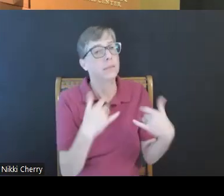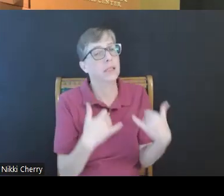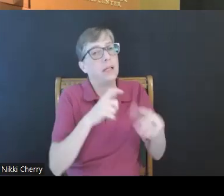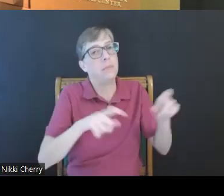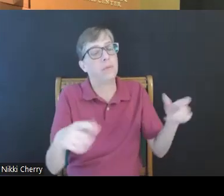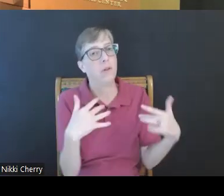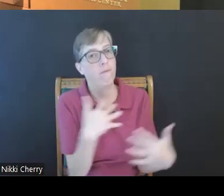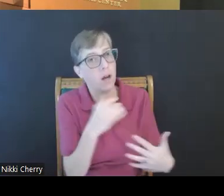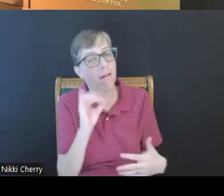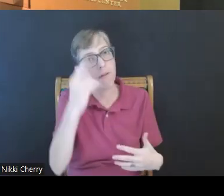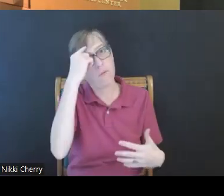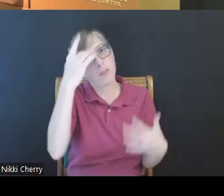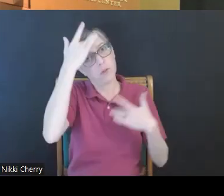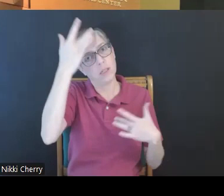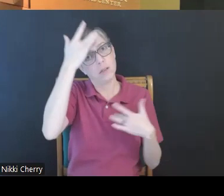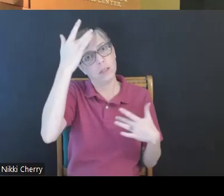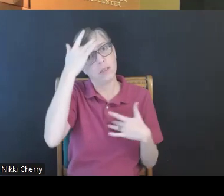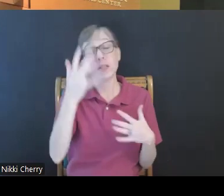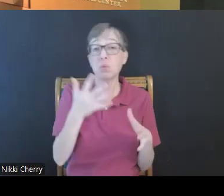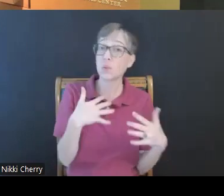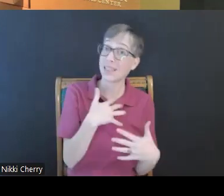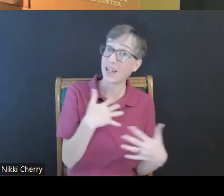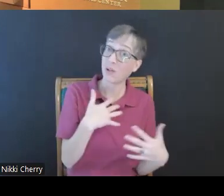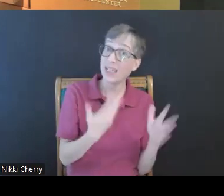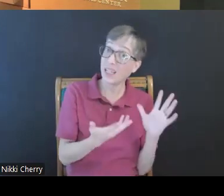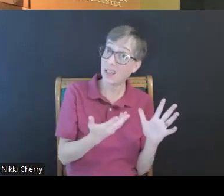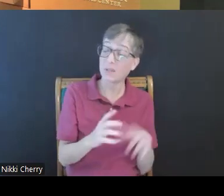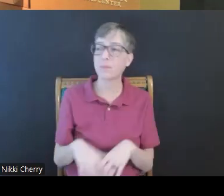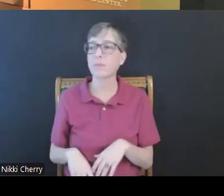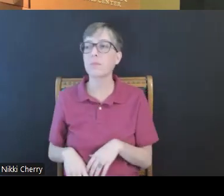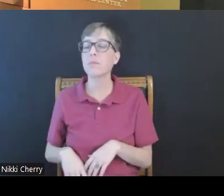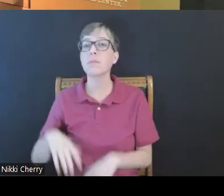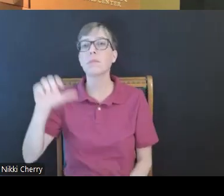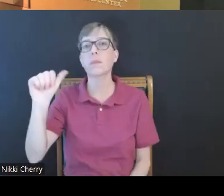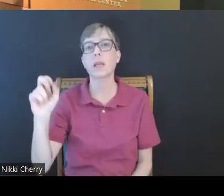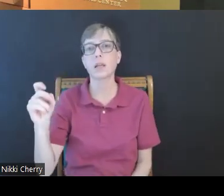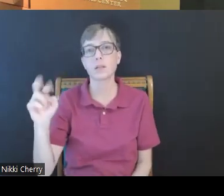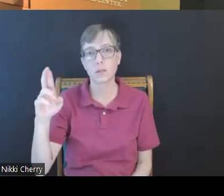uh and what happened in cancer over the you know over the over this period people started saying